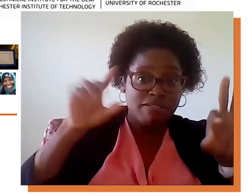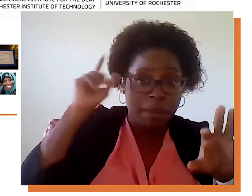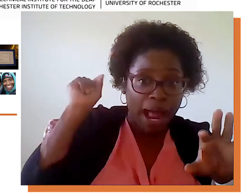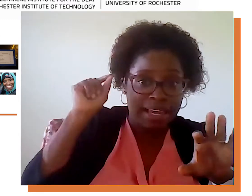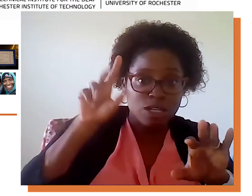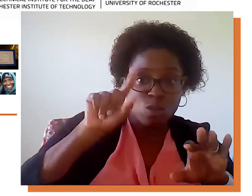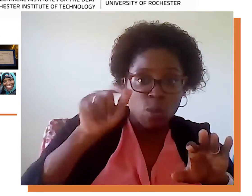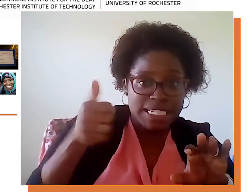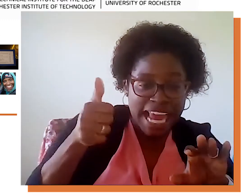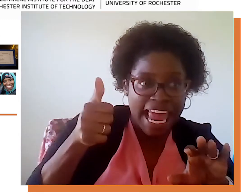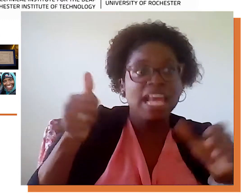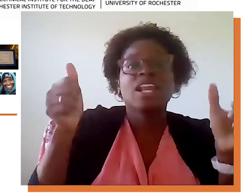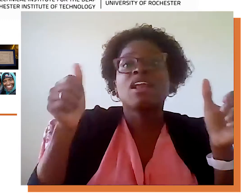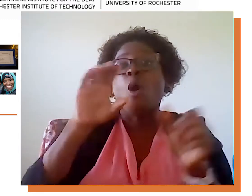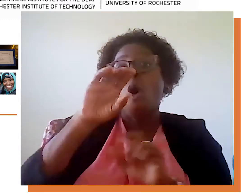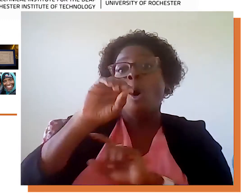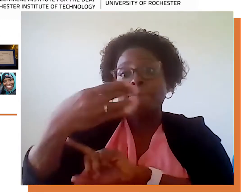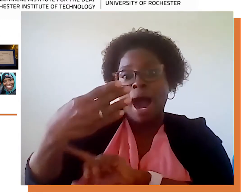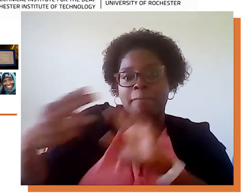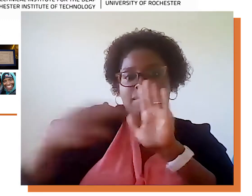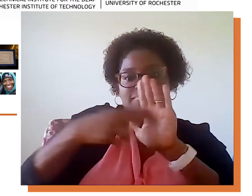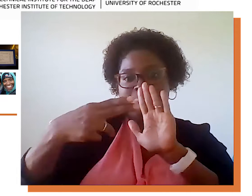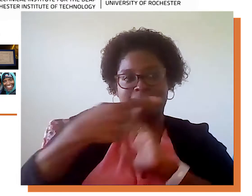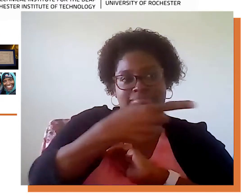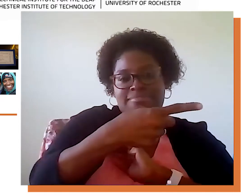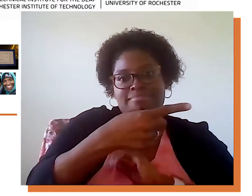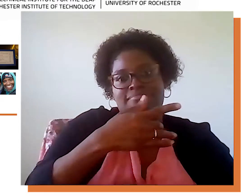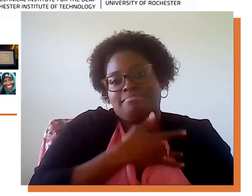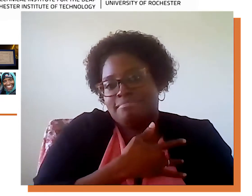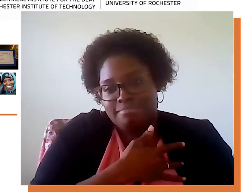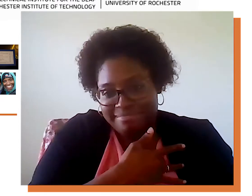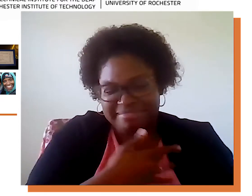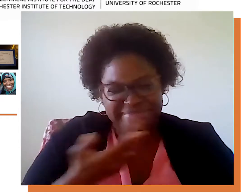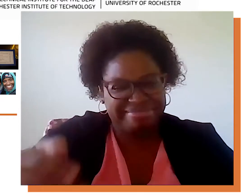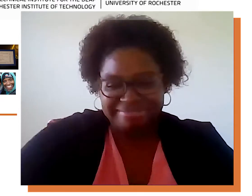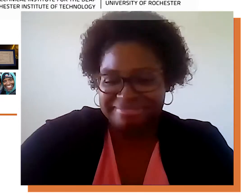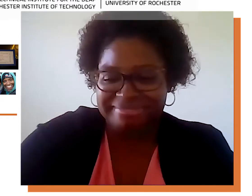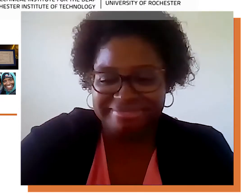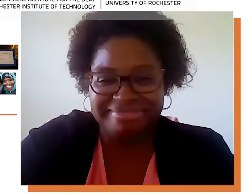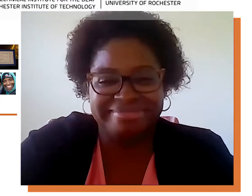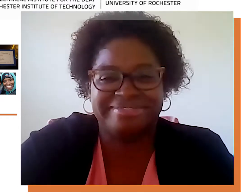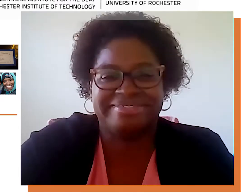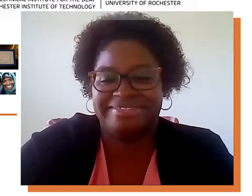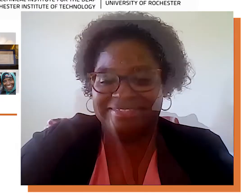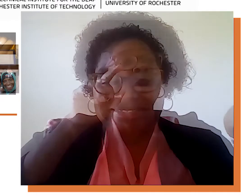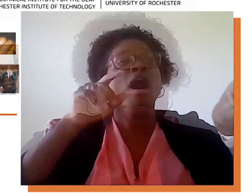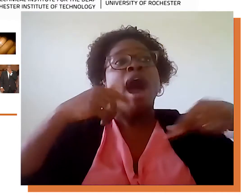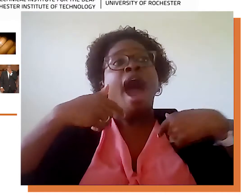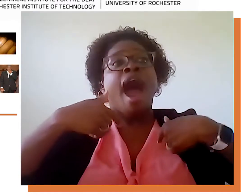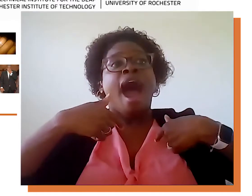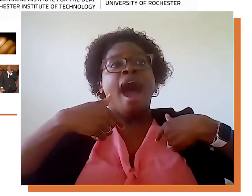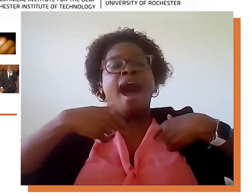I got my degree from Gallaudet University in 2010, and it was signed by Obama.